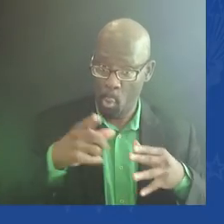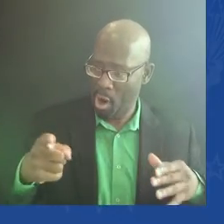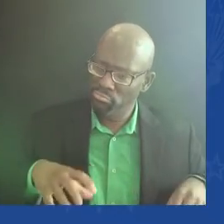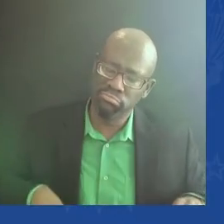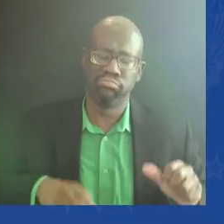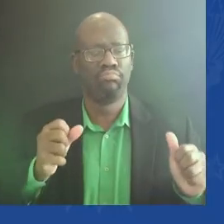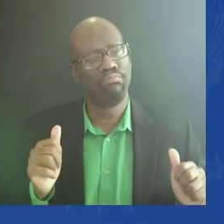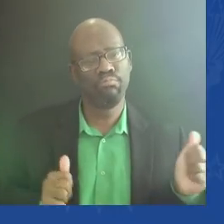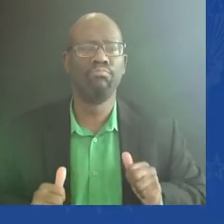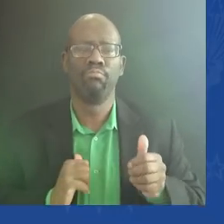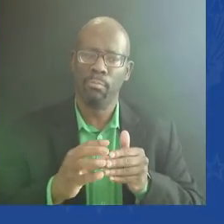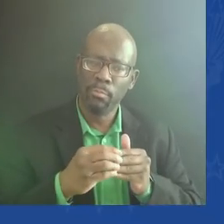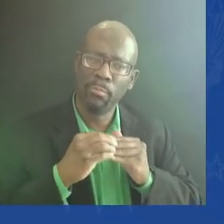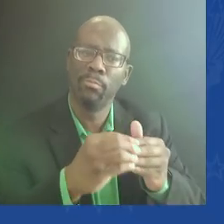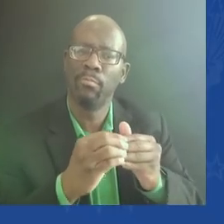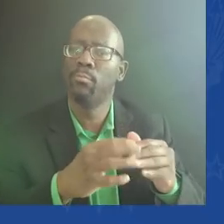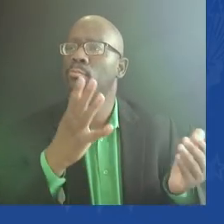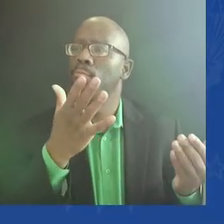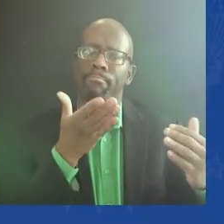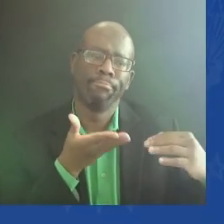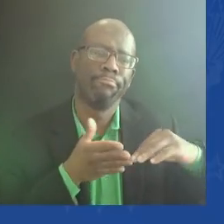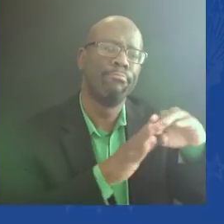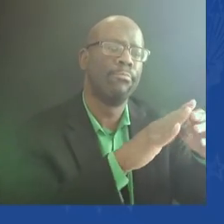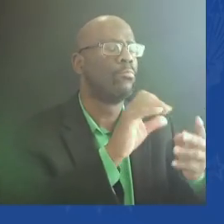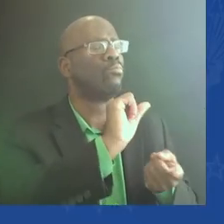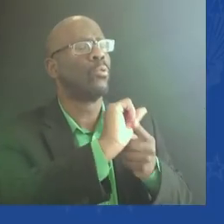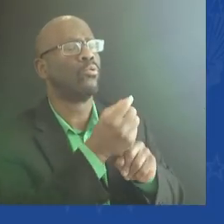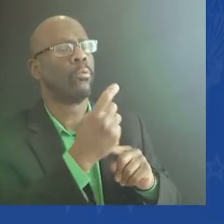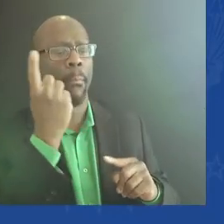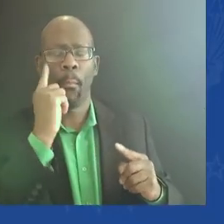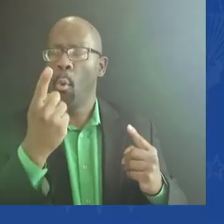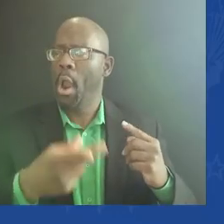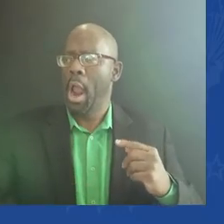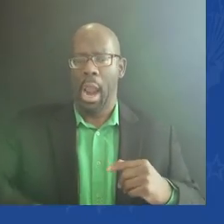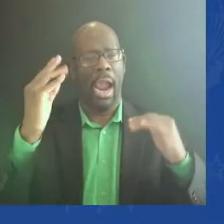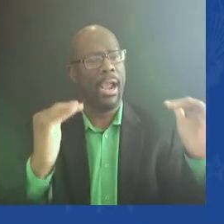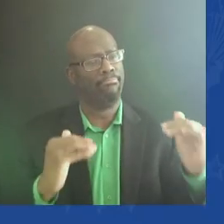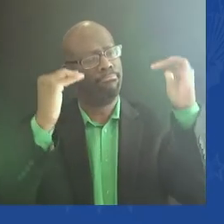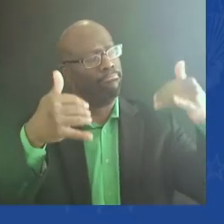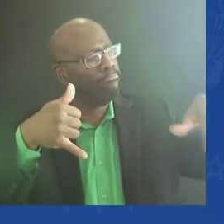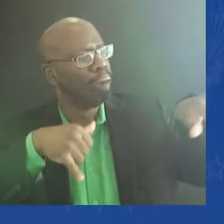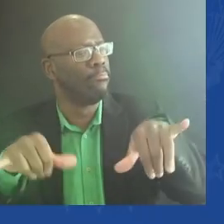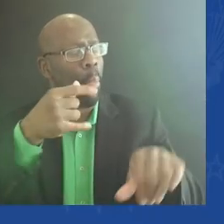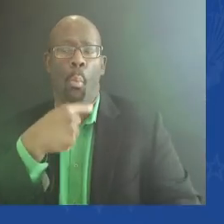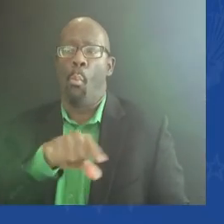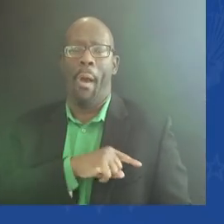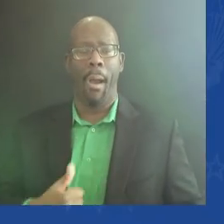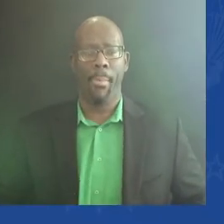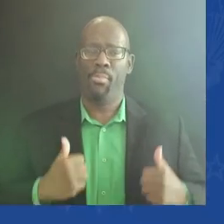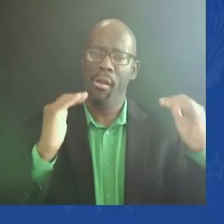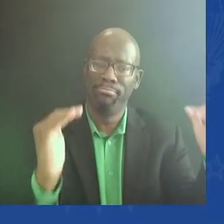for a higher standard of living for workers here and abroad, as well as making sure that people have an opportunity.